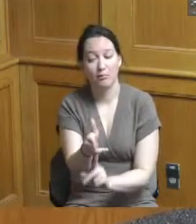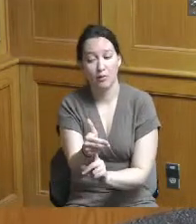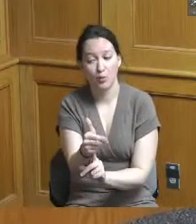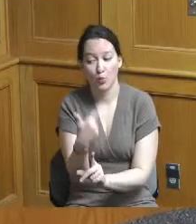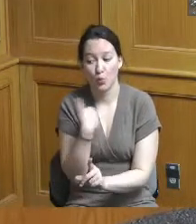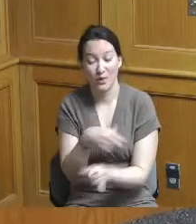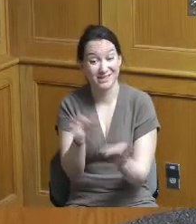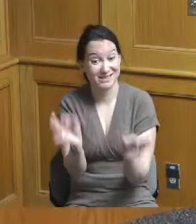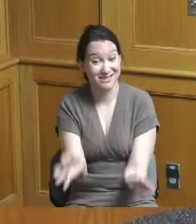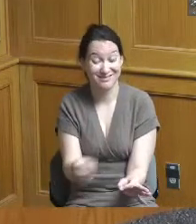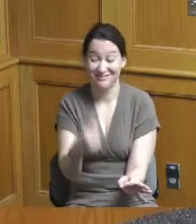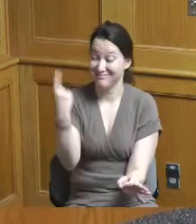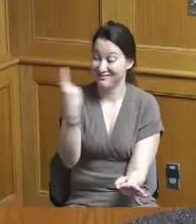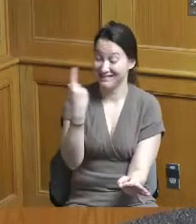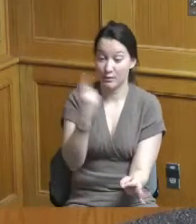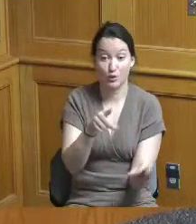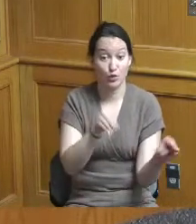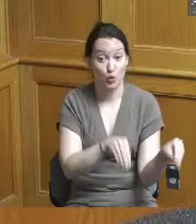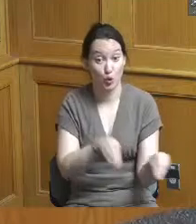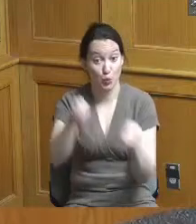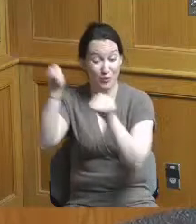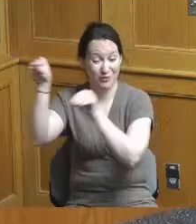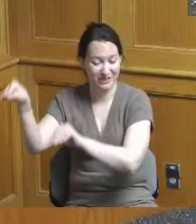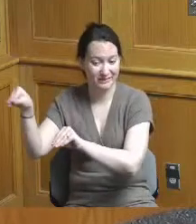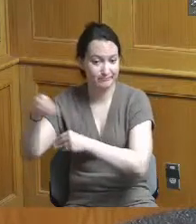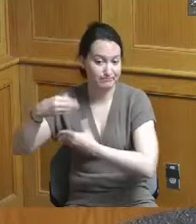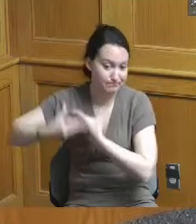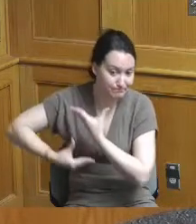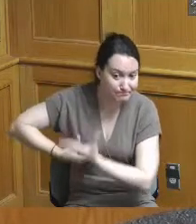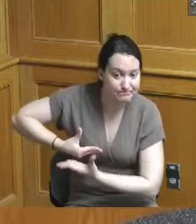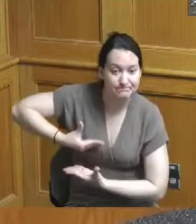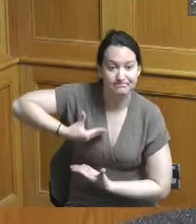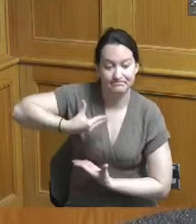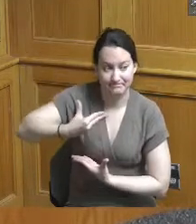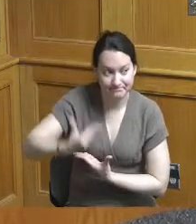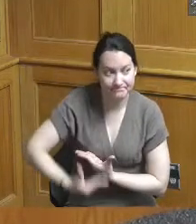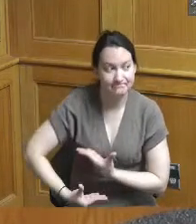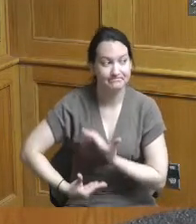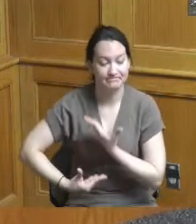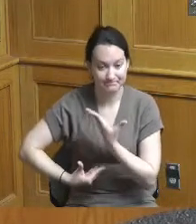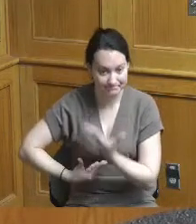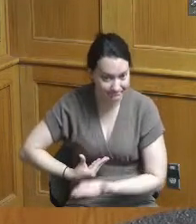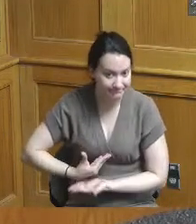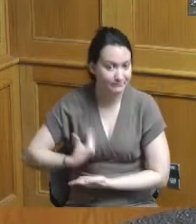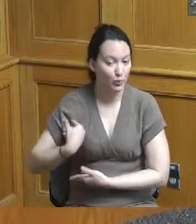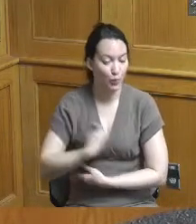needed someone to move for us in the direction that was that the Board decided we wanted to go